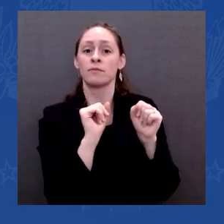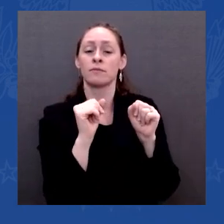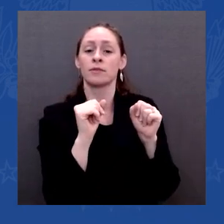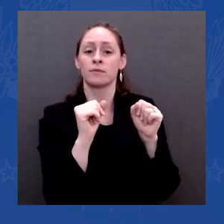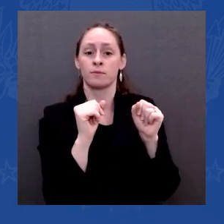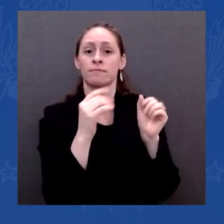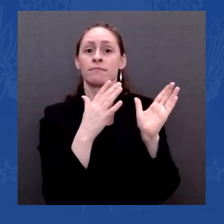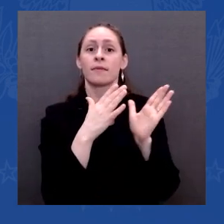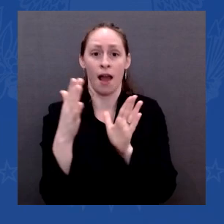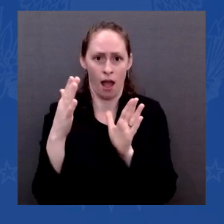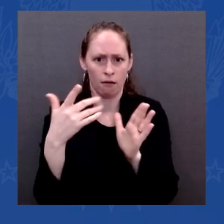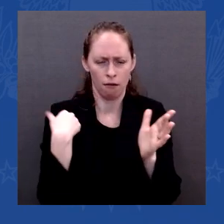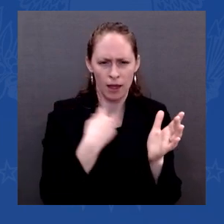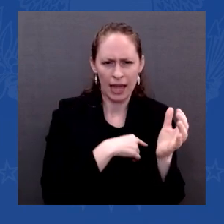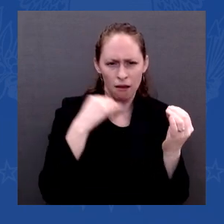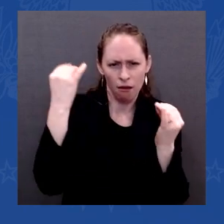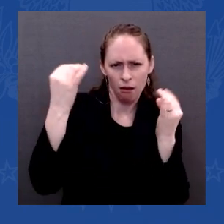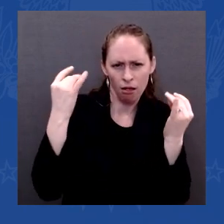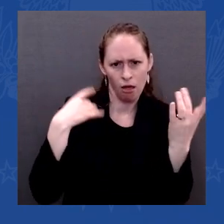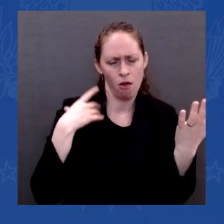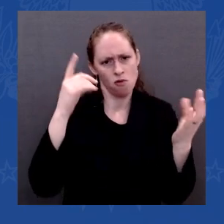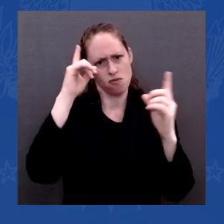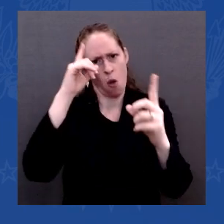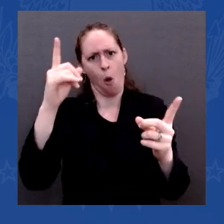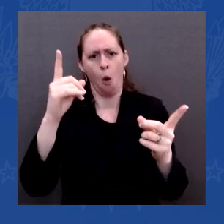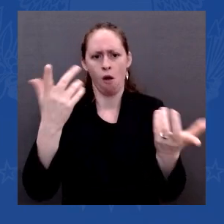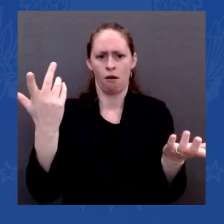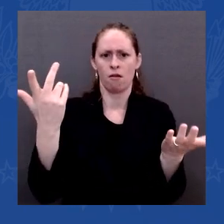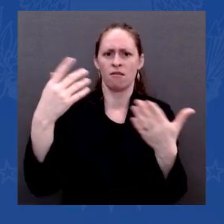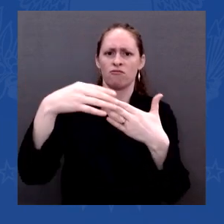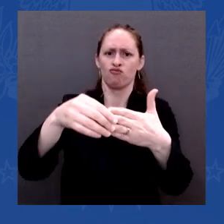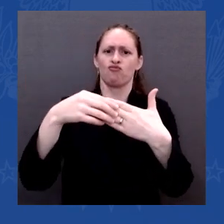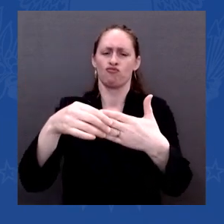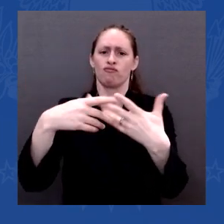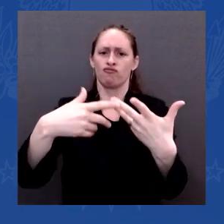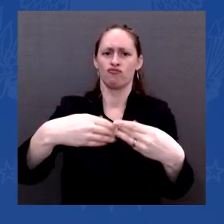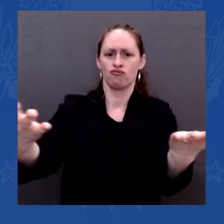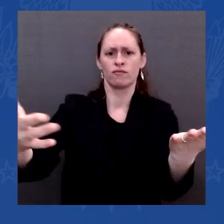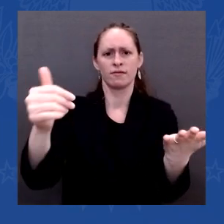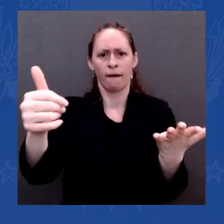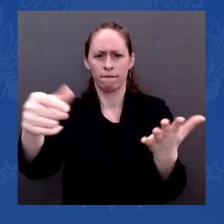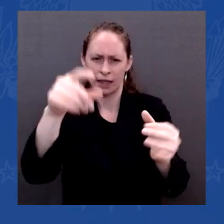and long-term challenges created by this pandemic. Ten months ago [later],